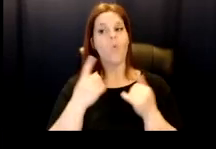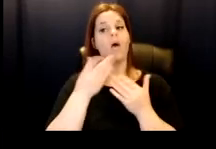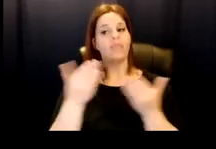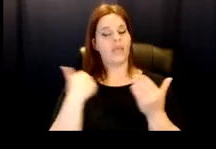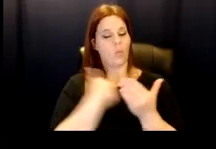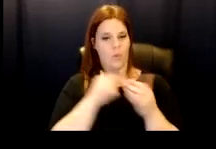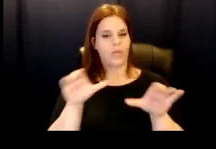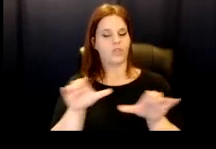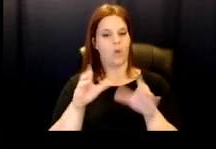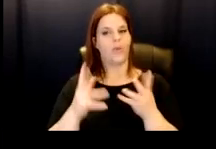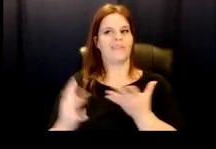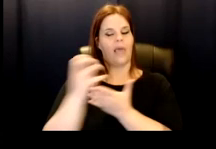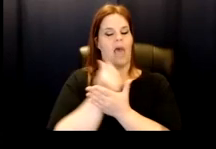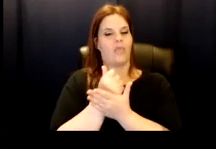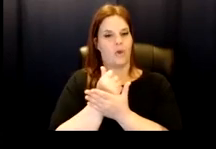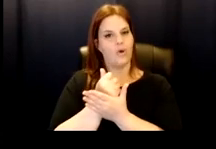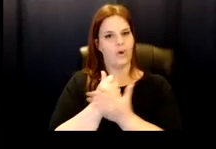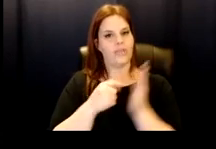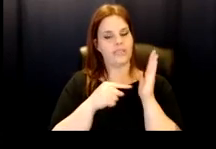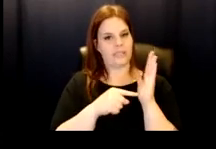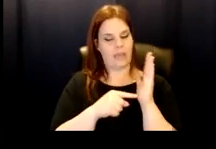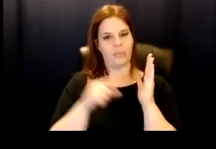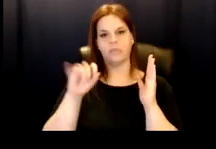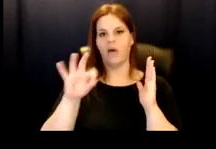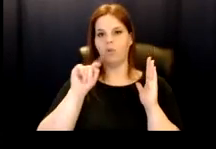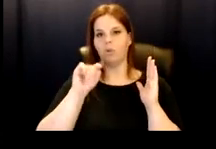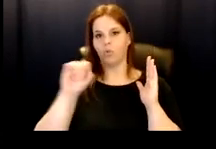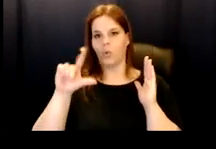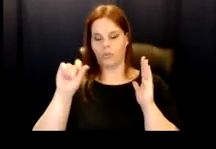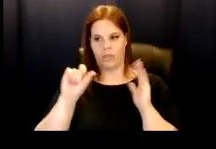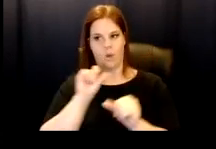and collect these examples of tools that are working in the opposite way that are actually